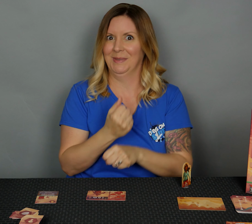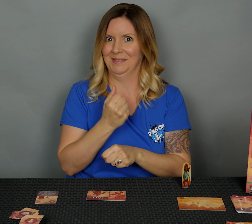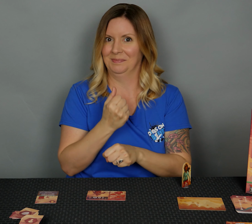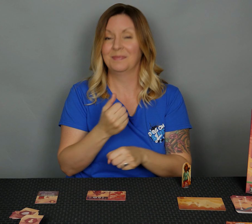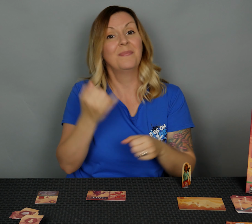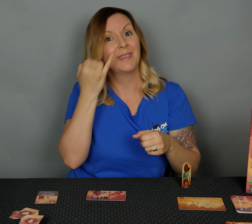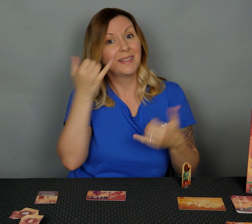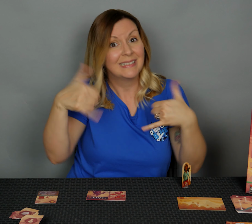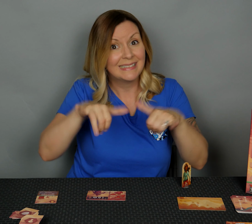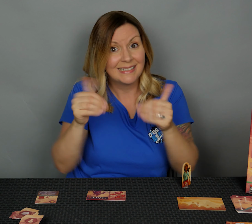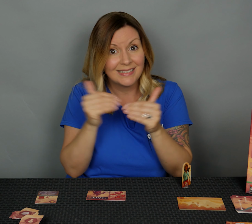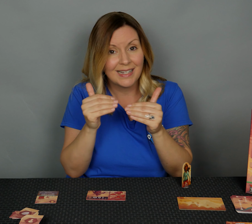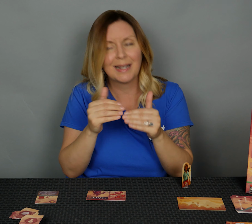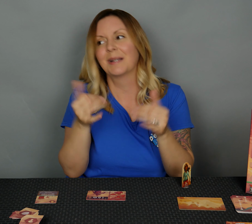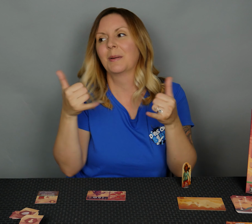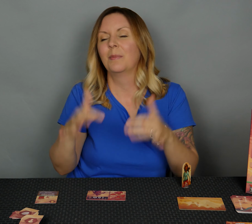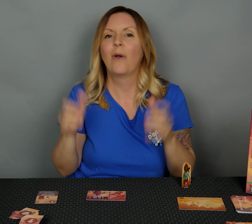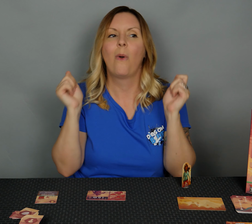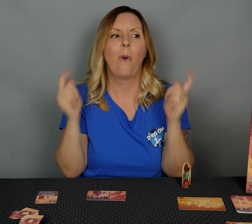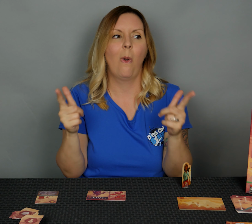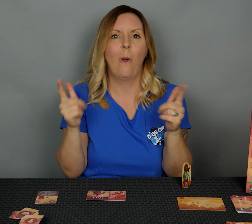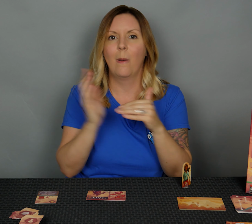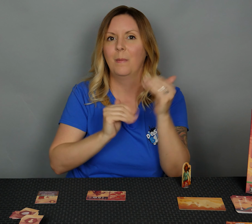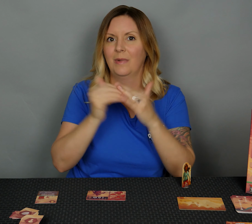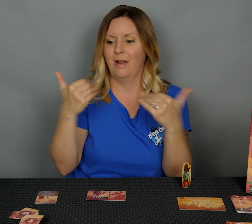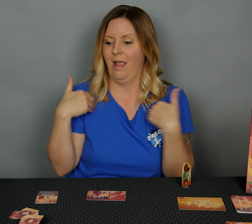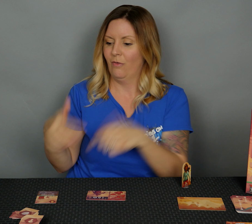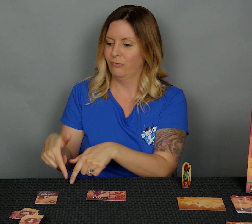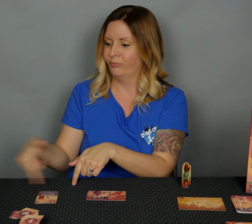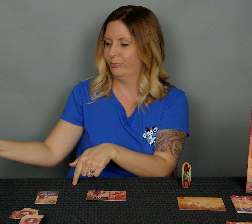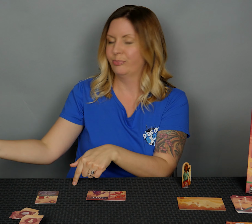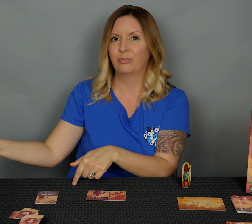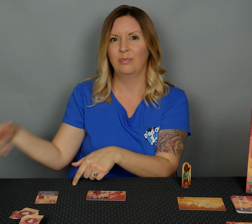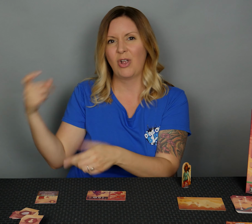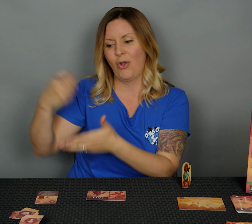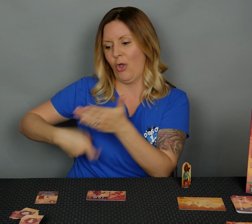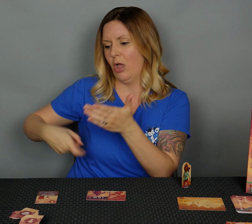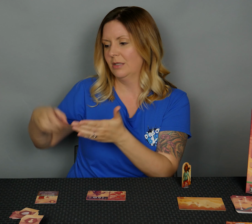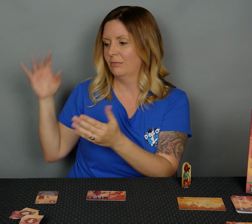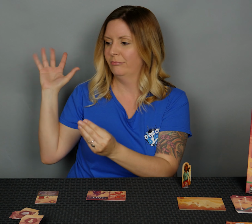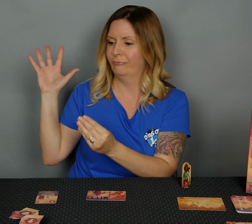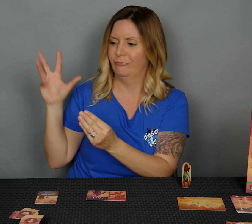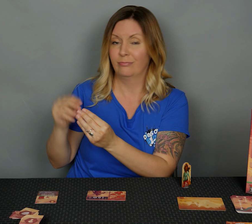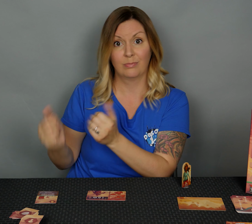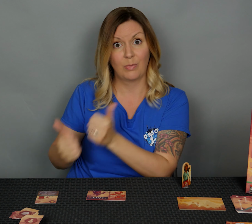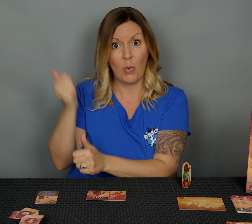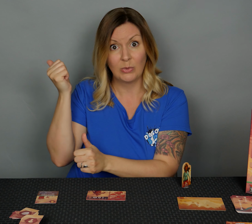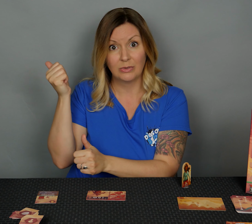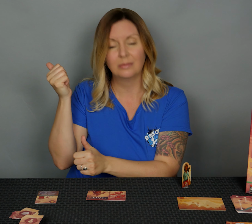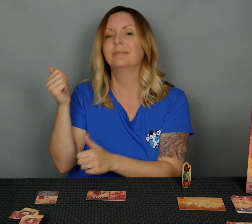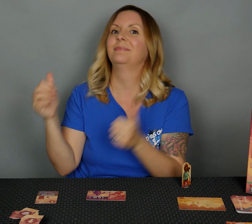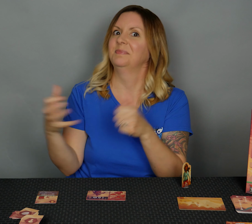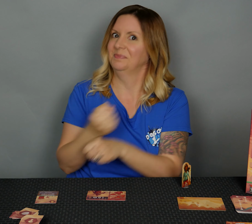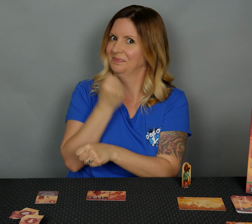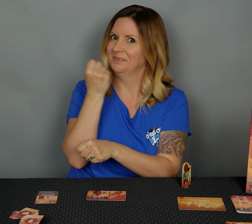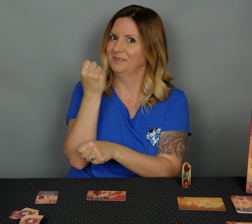If there’s still a tie, the tied players add up the costs of all of the buildings in their possession and the player with the highest value wins.